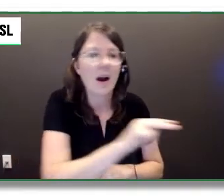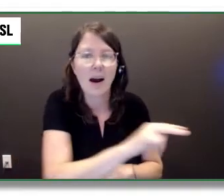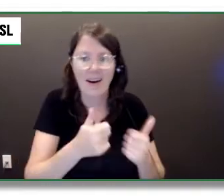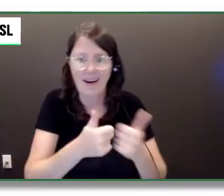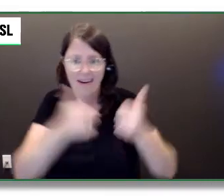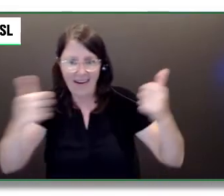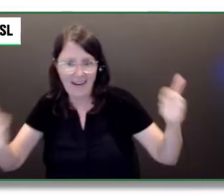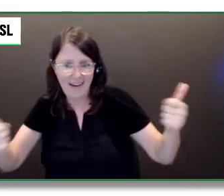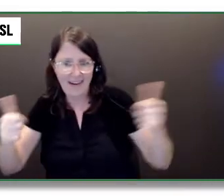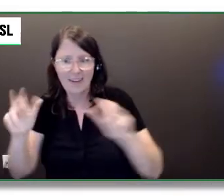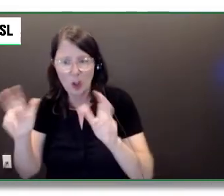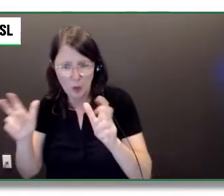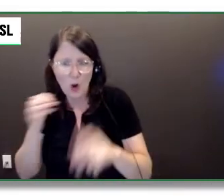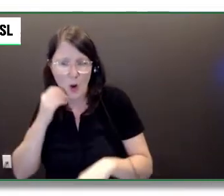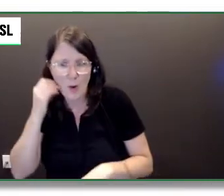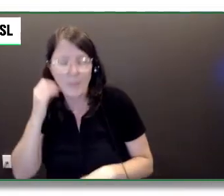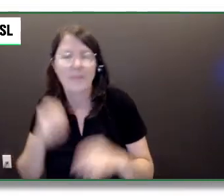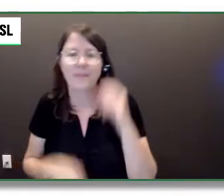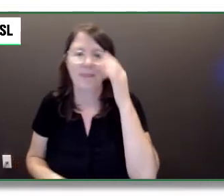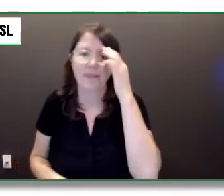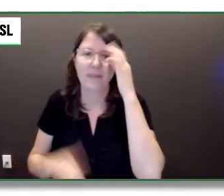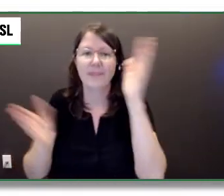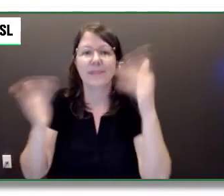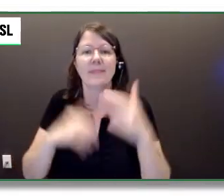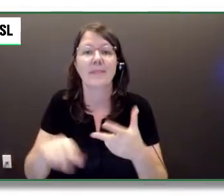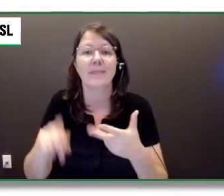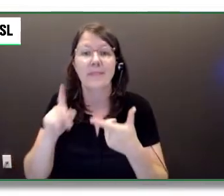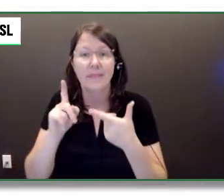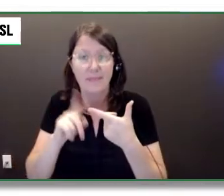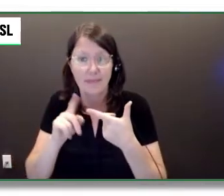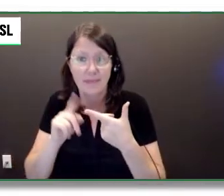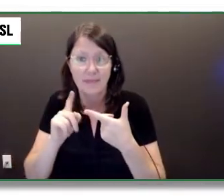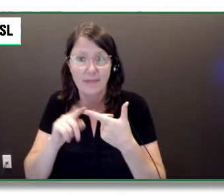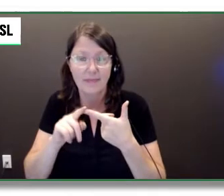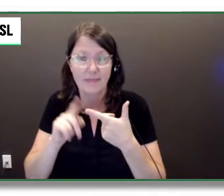right, I have two points here about YouTube videos and podcasts. So if if you